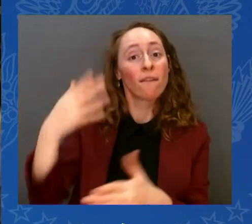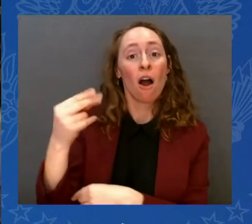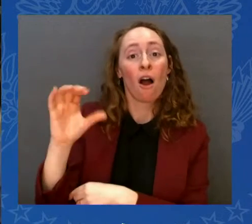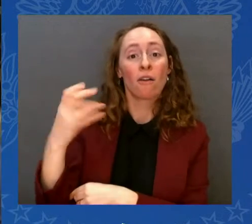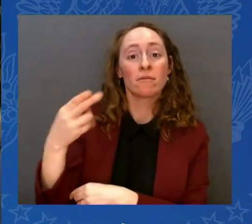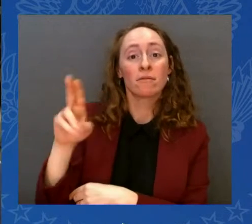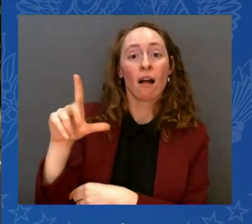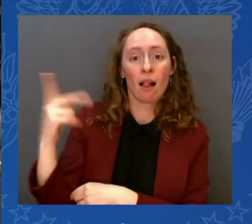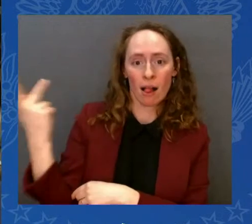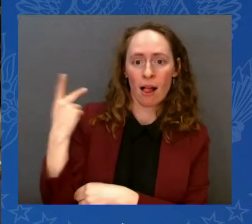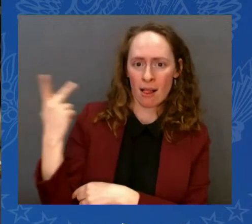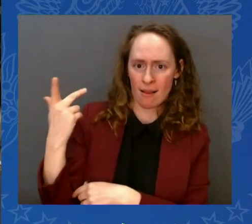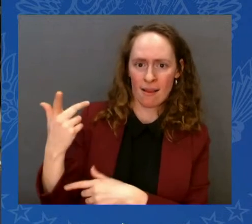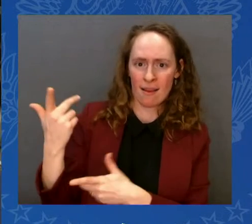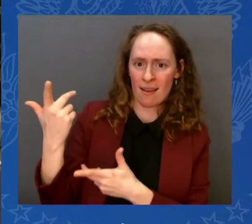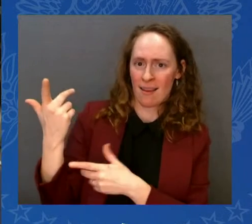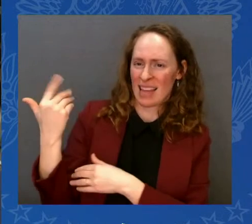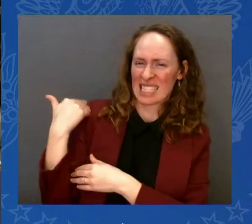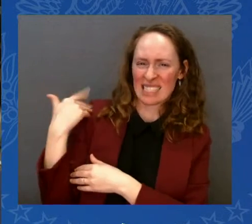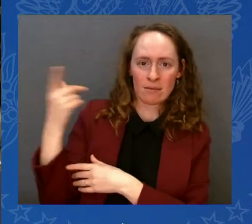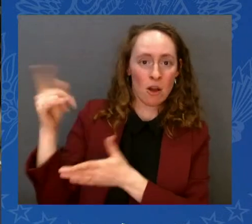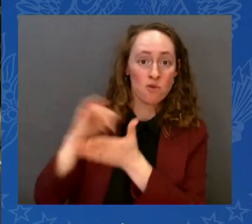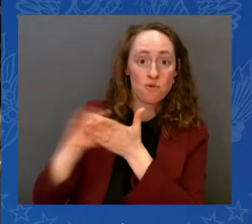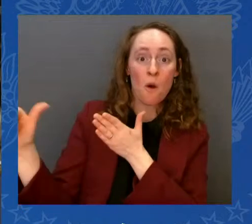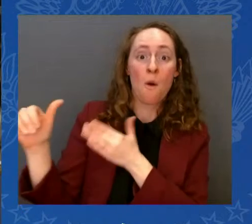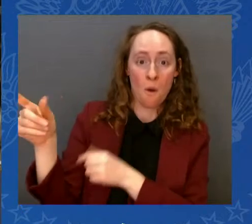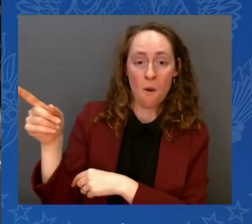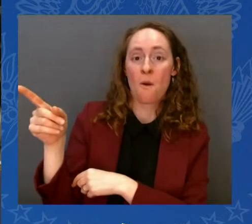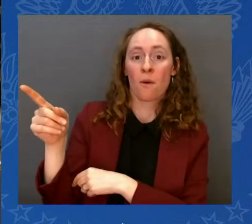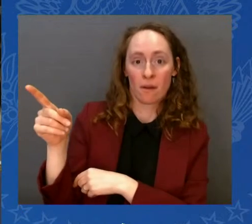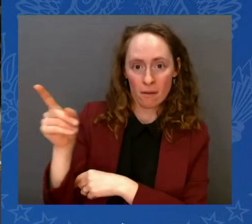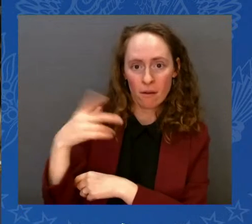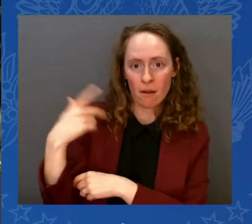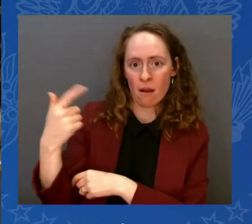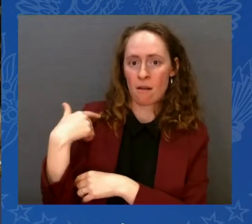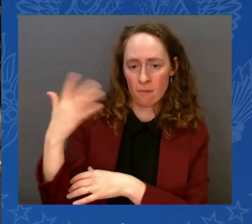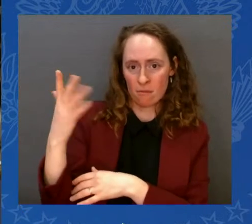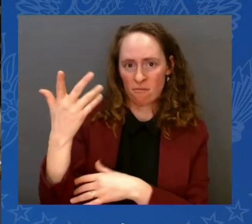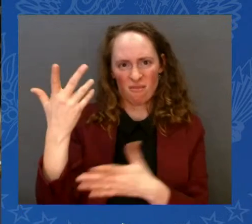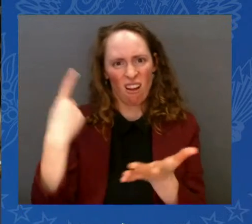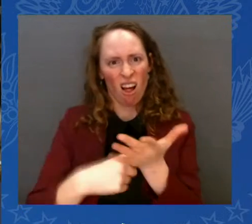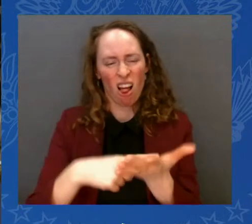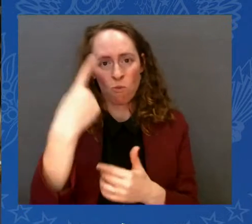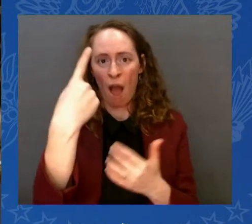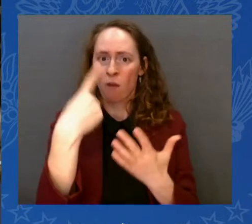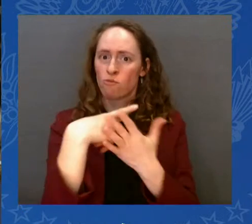So, these are game-changing investments in our country. We had a good discussion, I might also add,